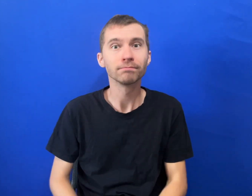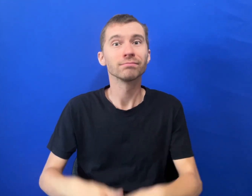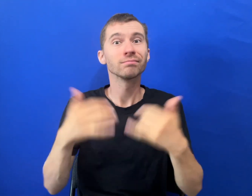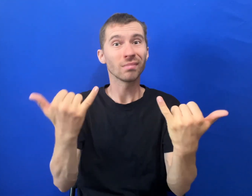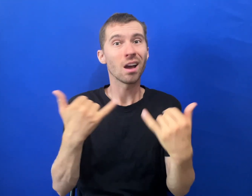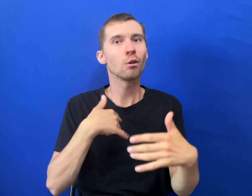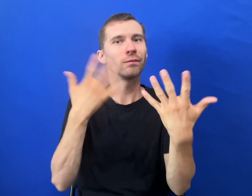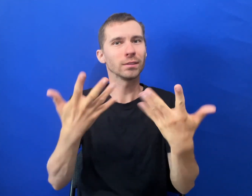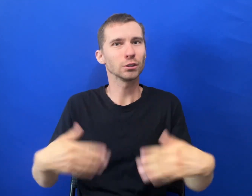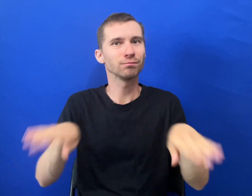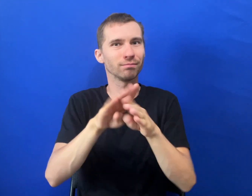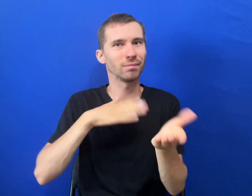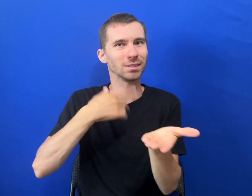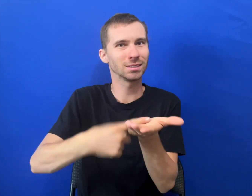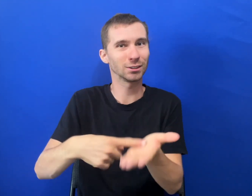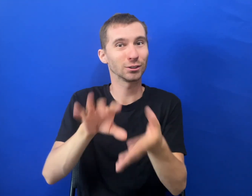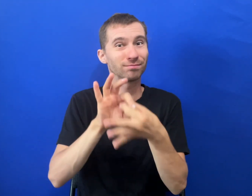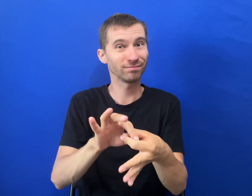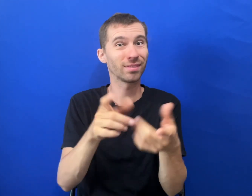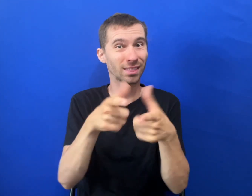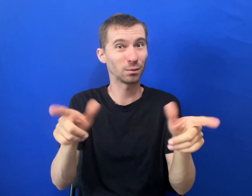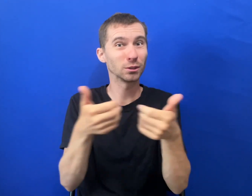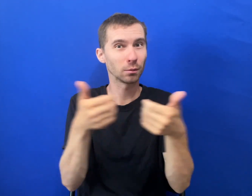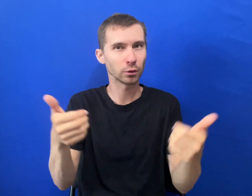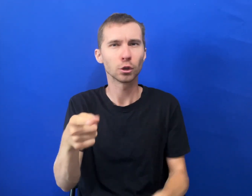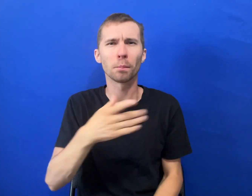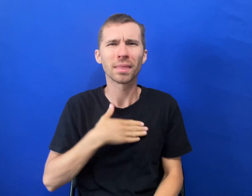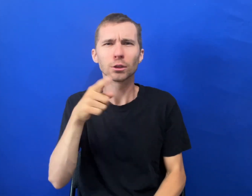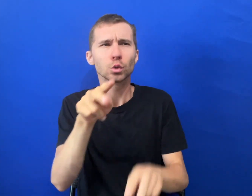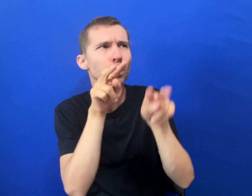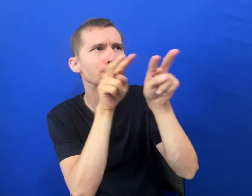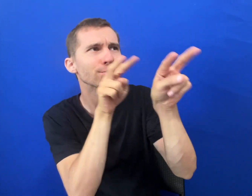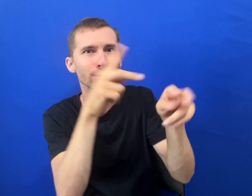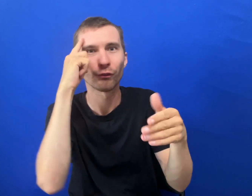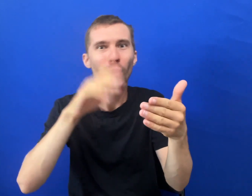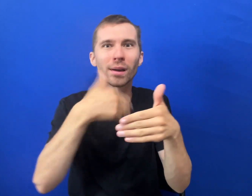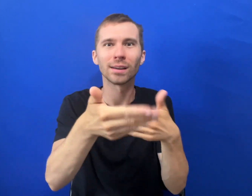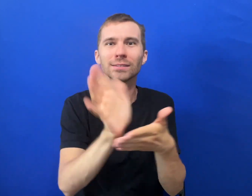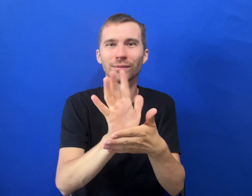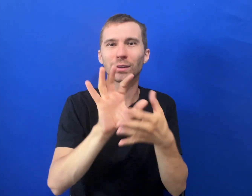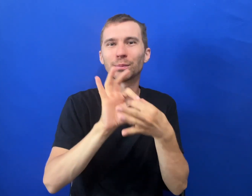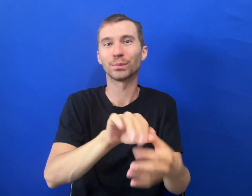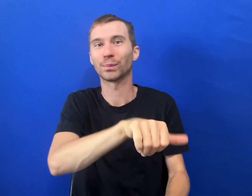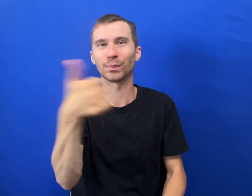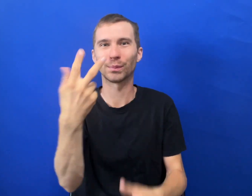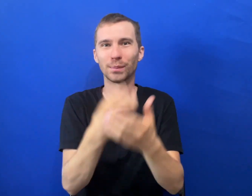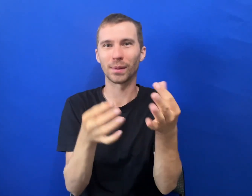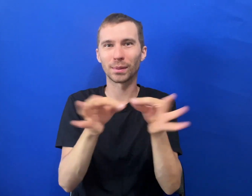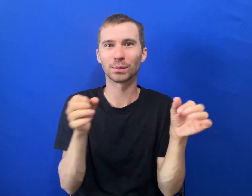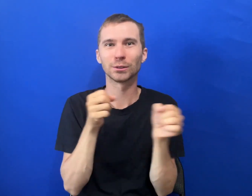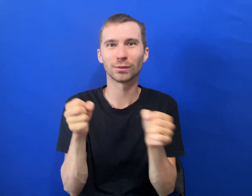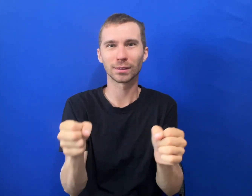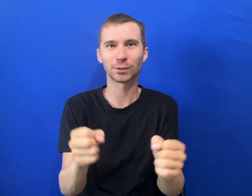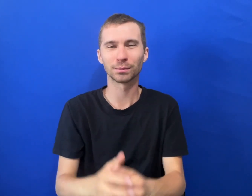I am concluding my discussion on language separation. Stay tuned for the next video on another bilingual strategy.